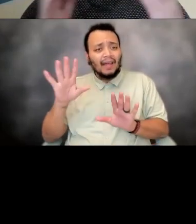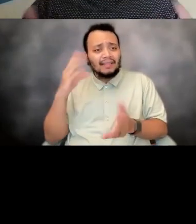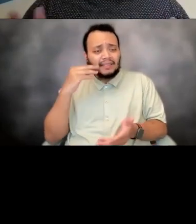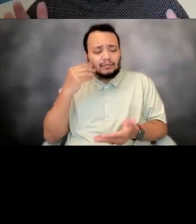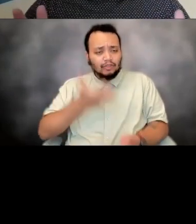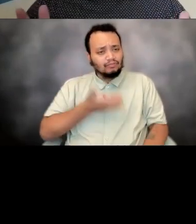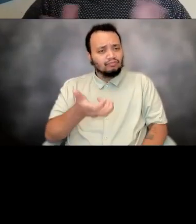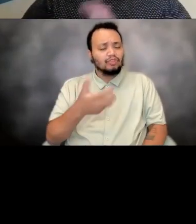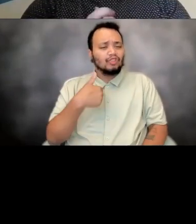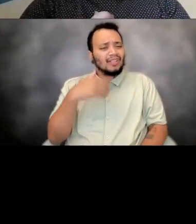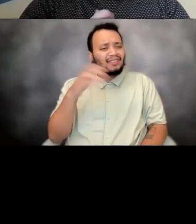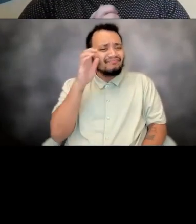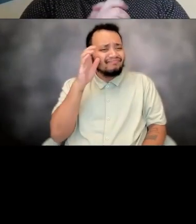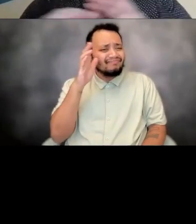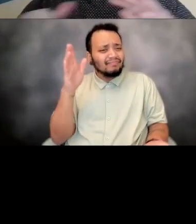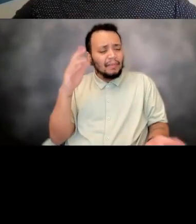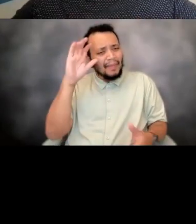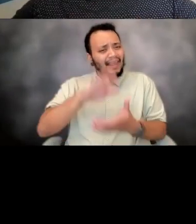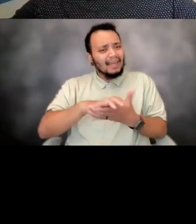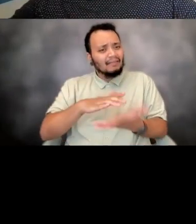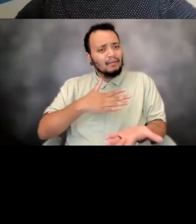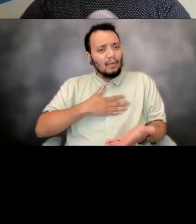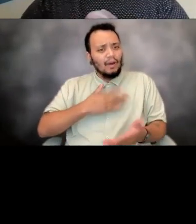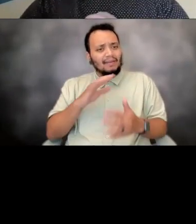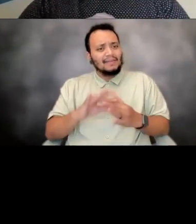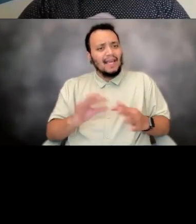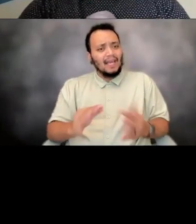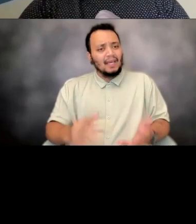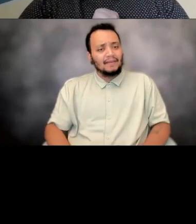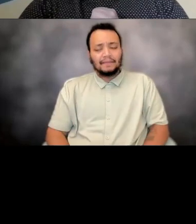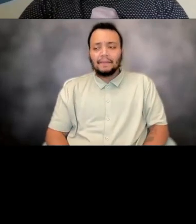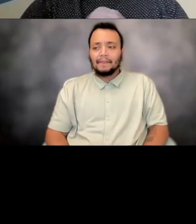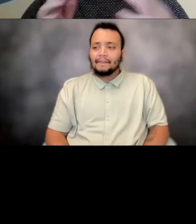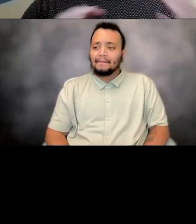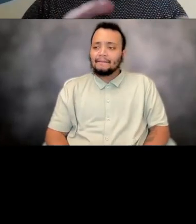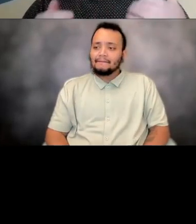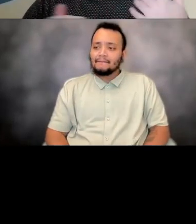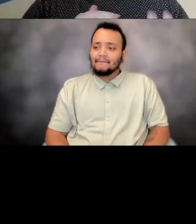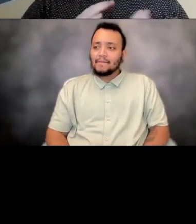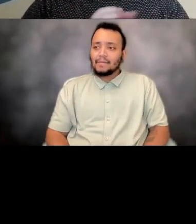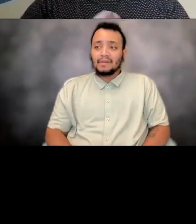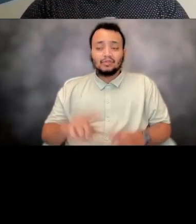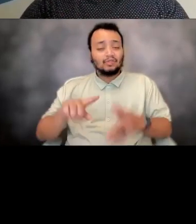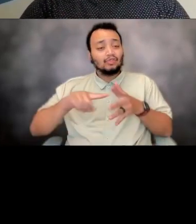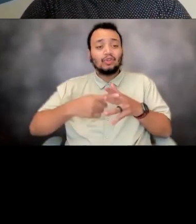use the right names and pronouns, you know, starting place. And that's really an indicator for a lot of people